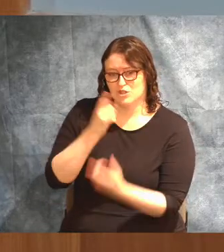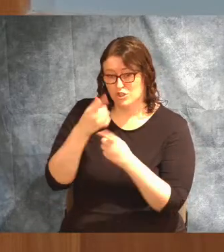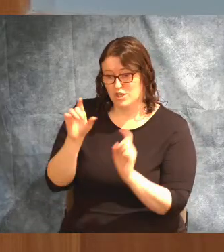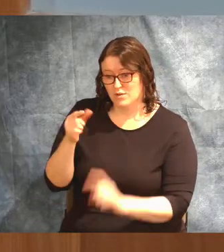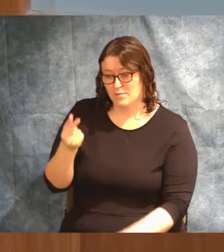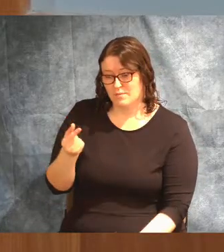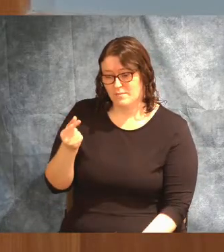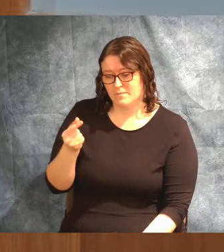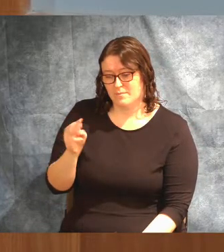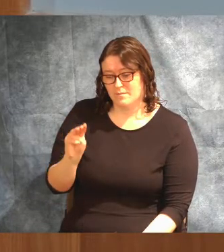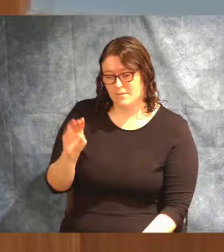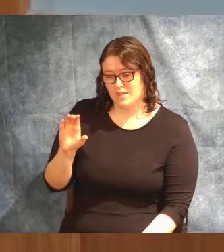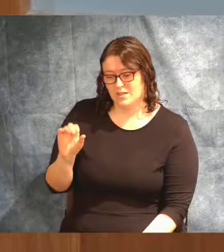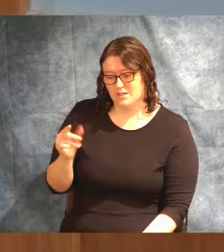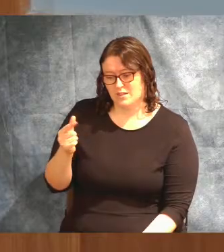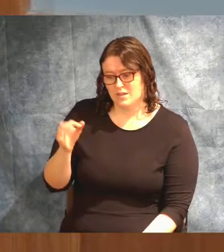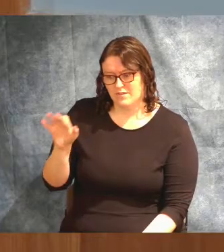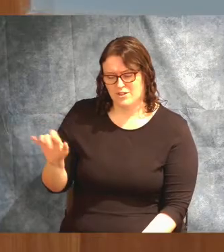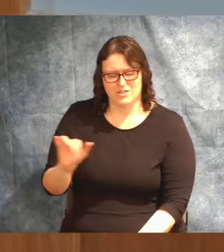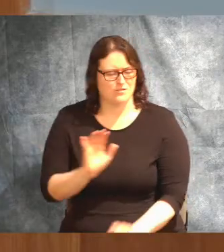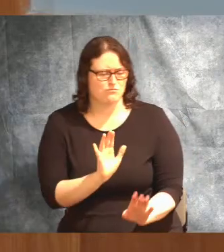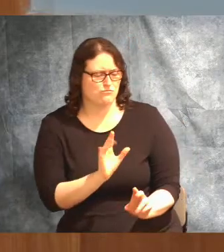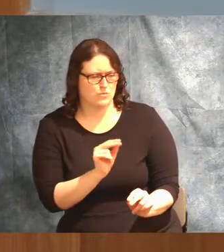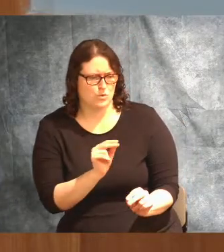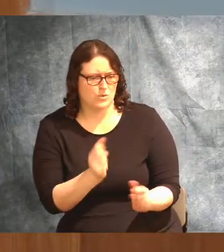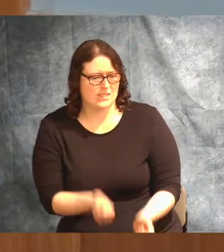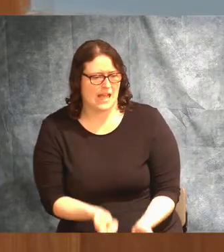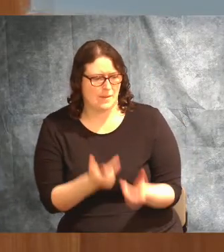of people that were planning to attend. It's the Hamilton County Fairgrounds. They help thousands